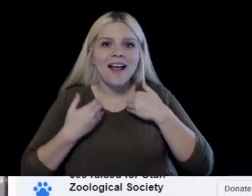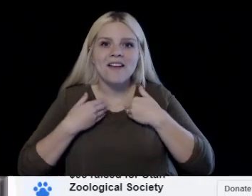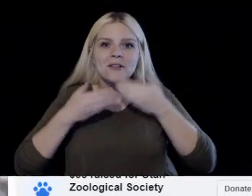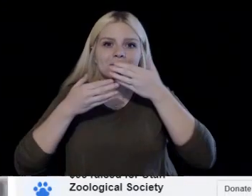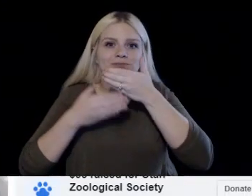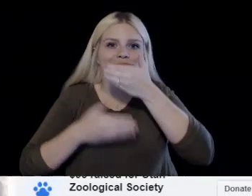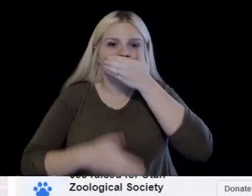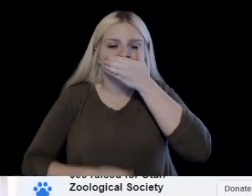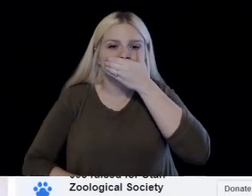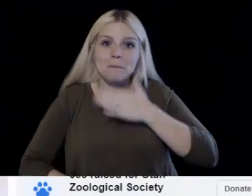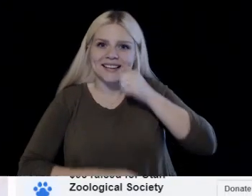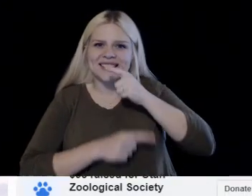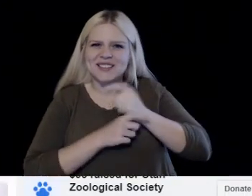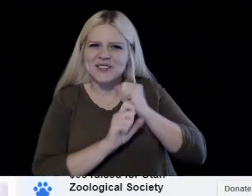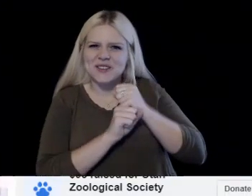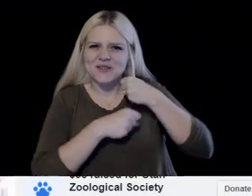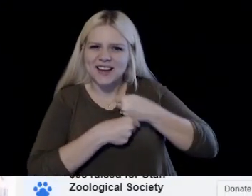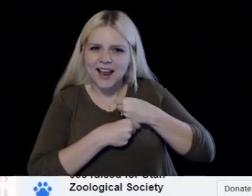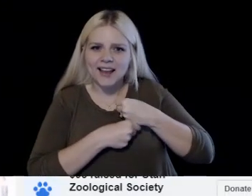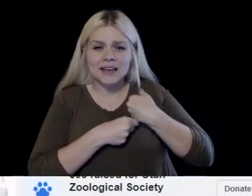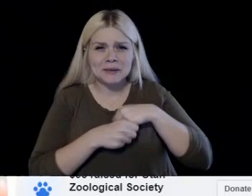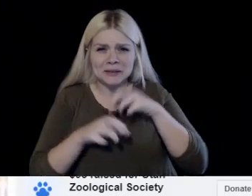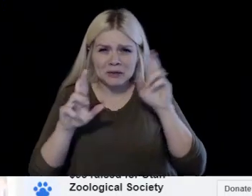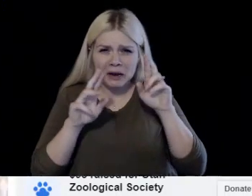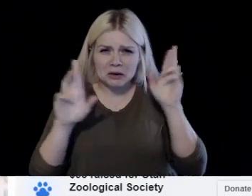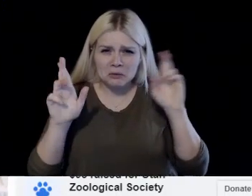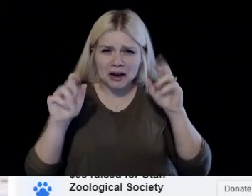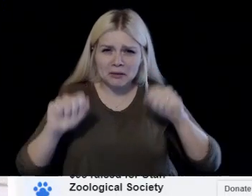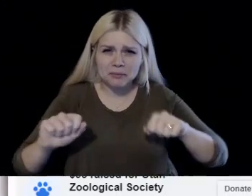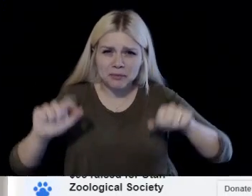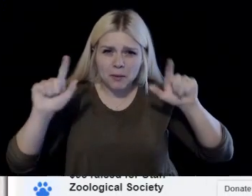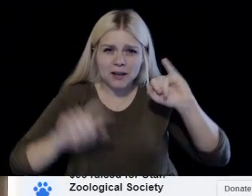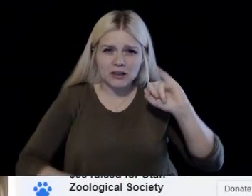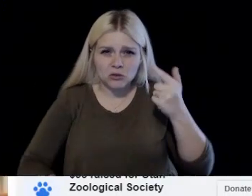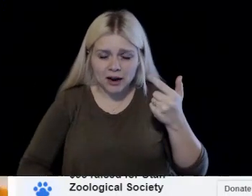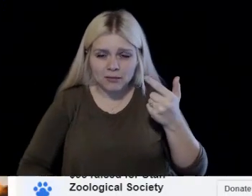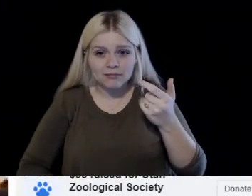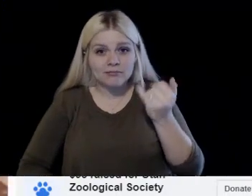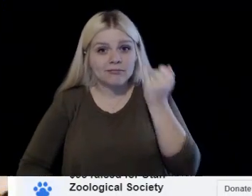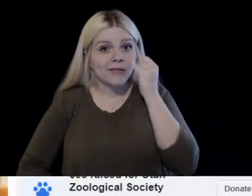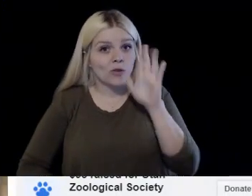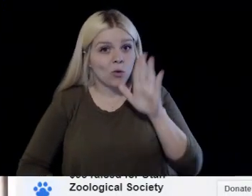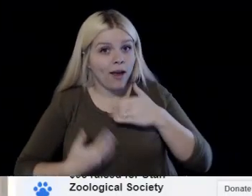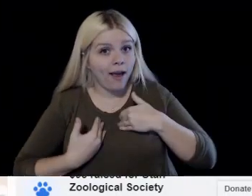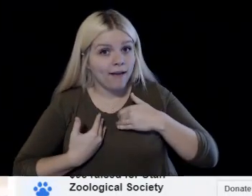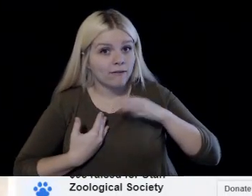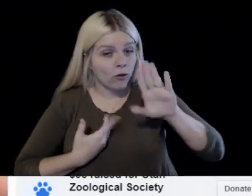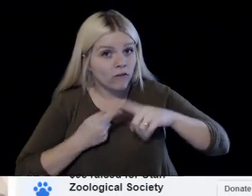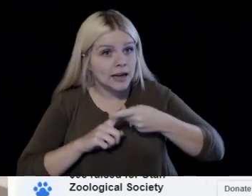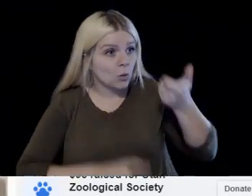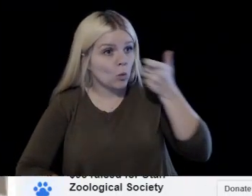We're trying to get Instagram up and running, so if you have friends watching on Instagram- just give us a minute because Daniel is over here working on that.